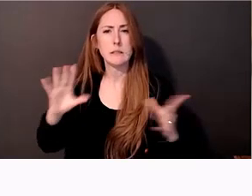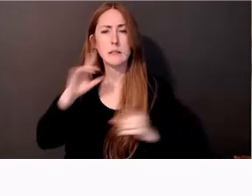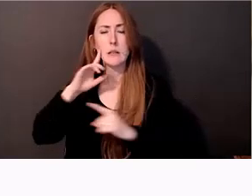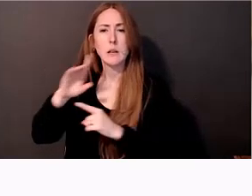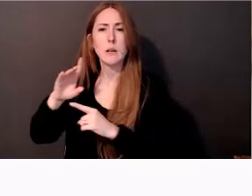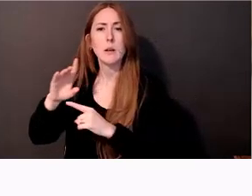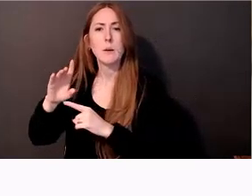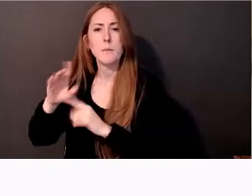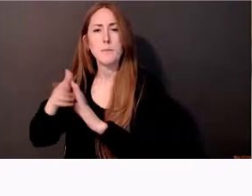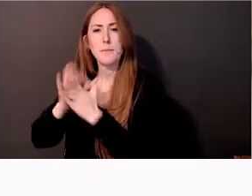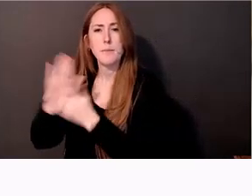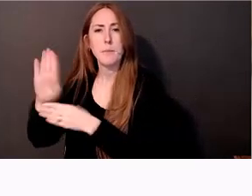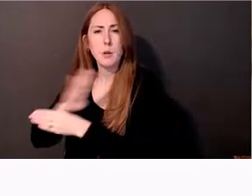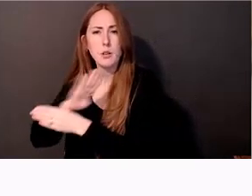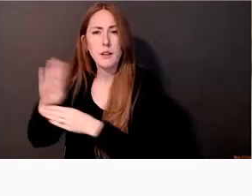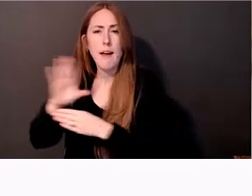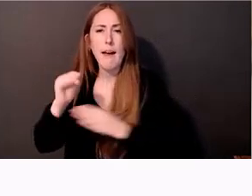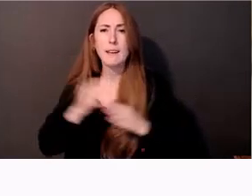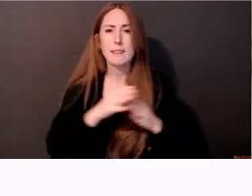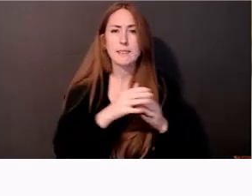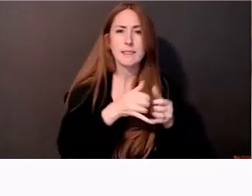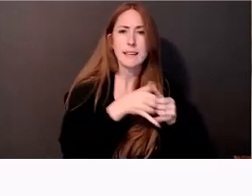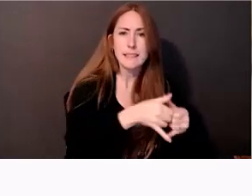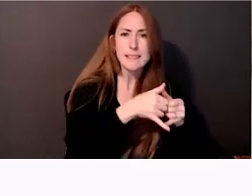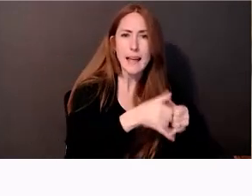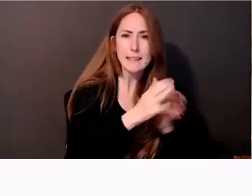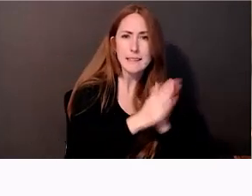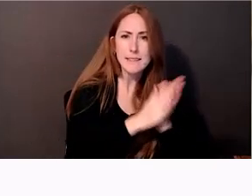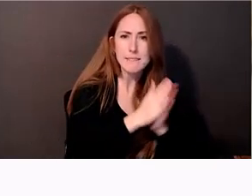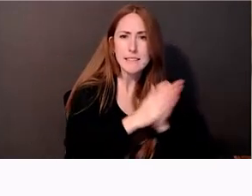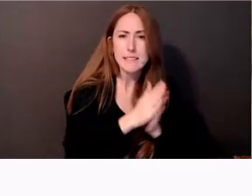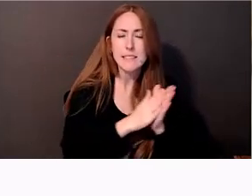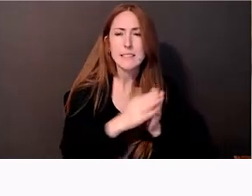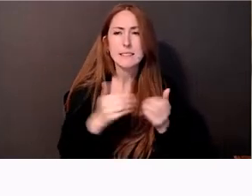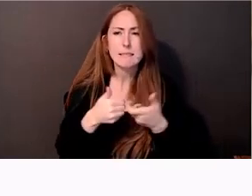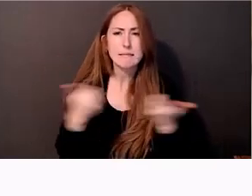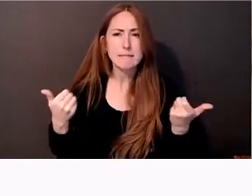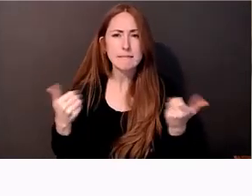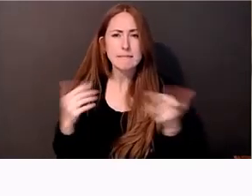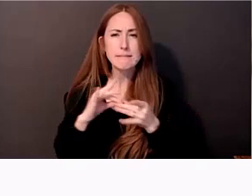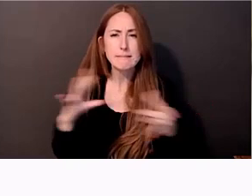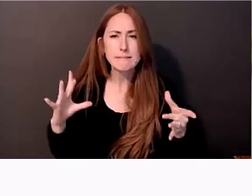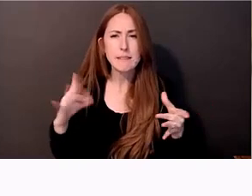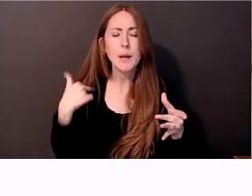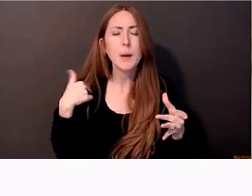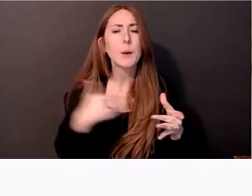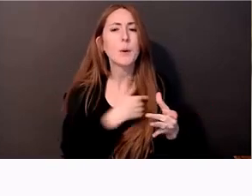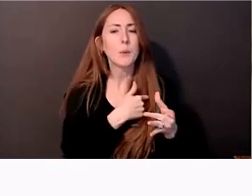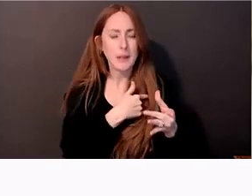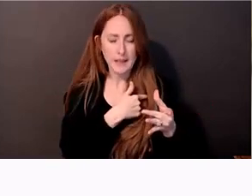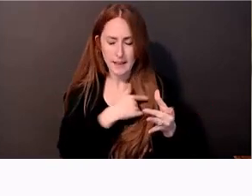We still work on that, and that's something that can be based on the center where you're at